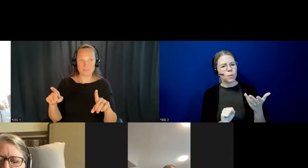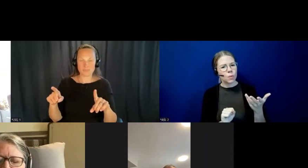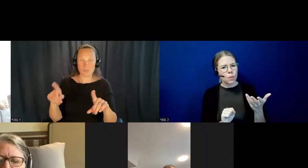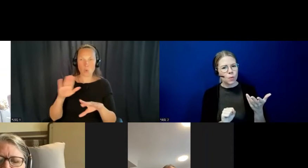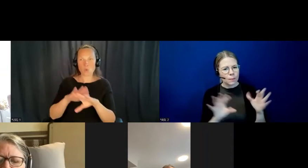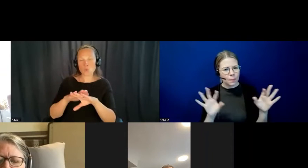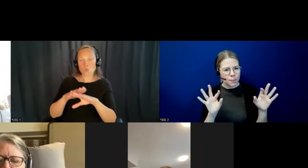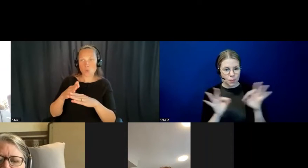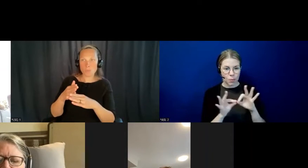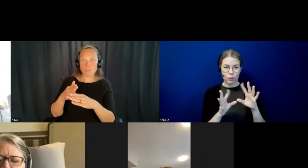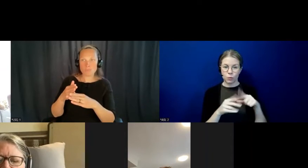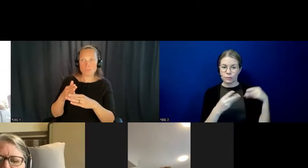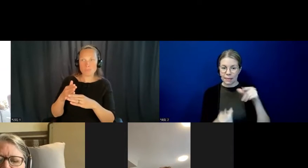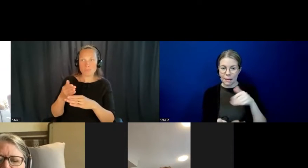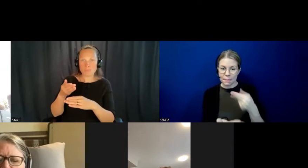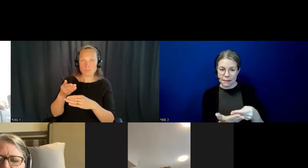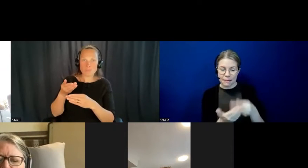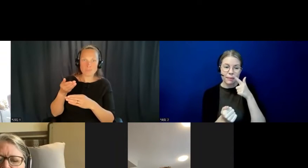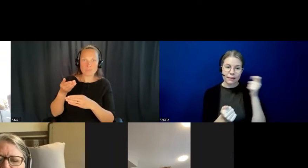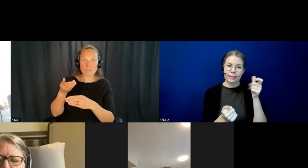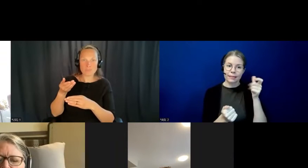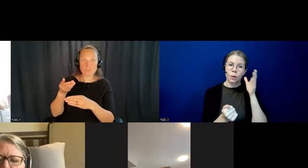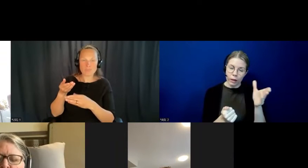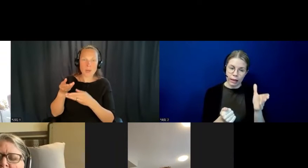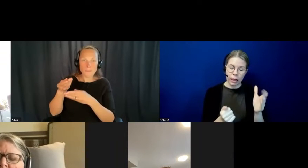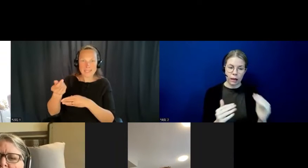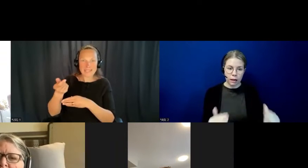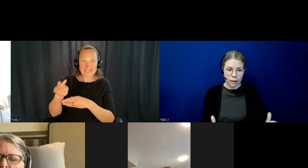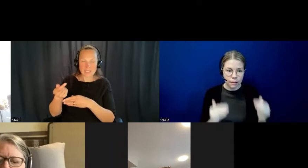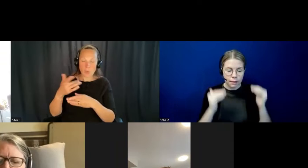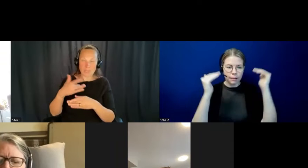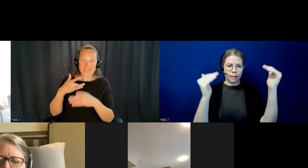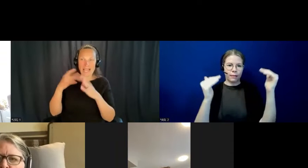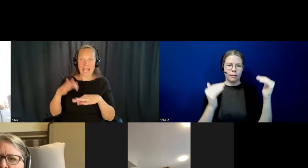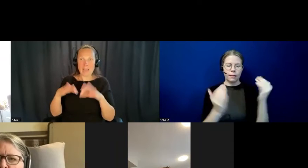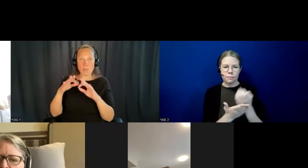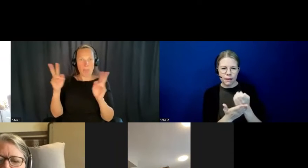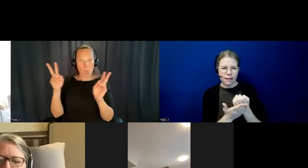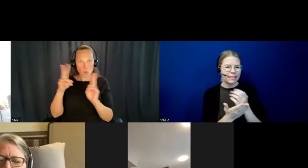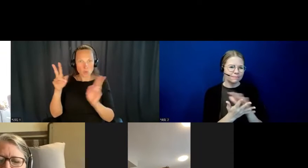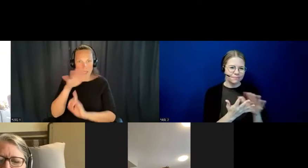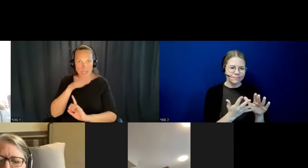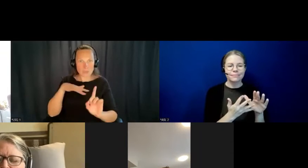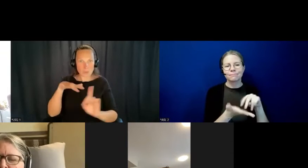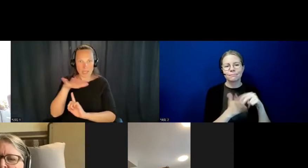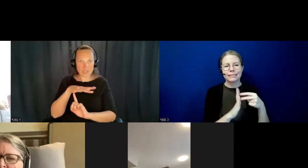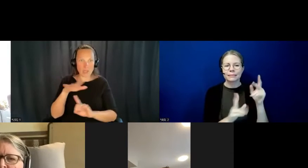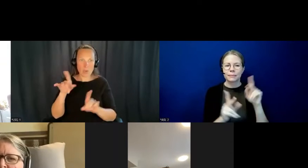ACCEPTABILITY, AND MODERATES THE AMOUNT OF RESISTANCE THAT MIGHT BE OUT THERE. SO THERE ARE